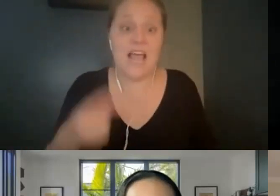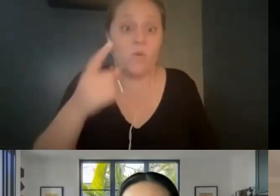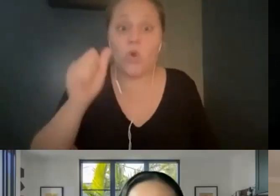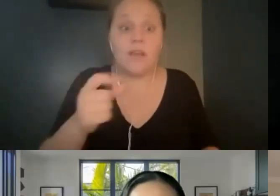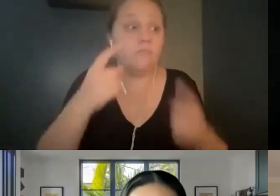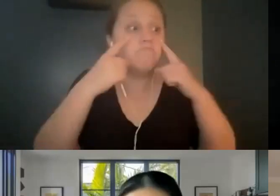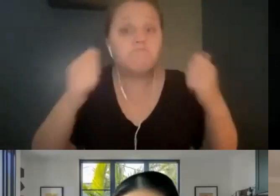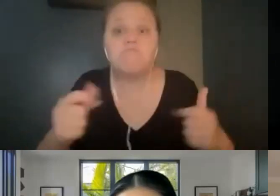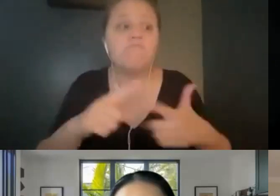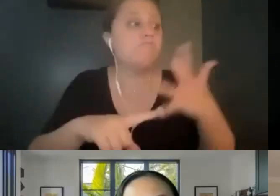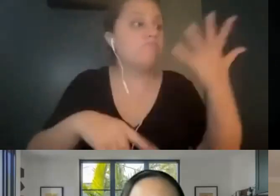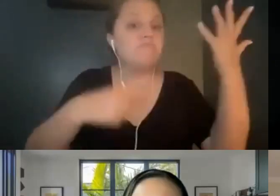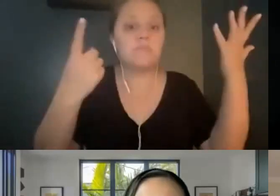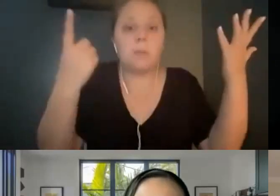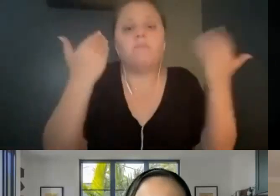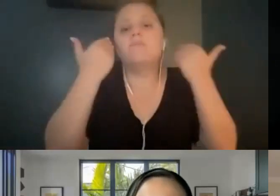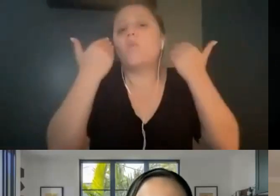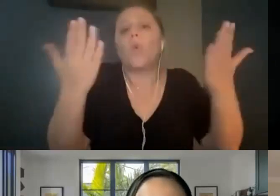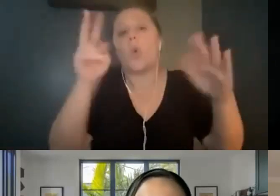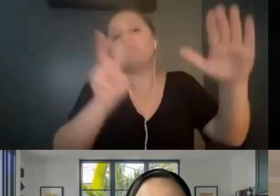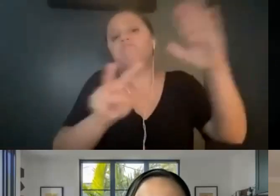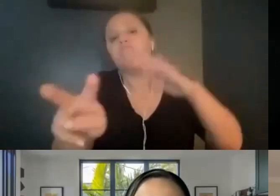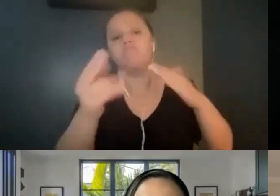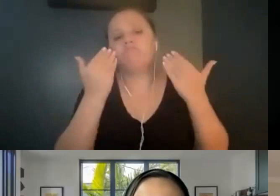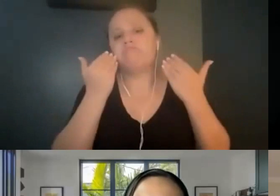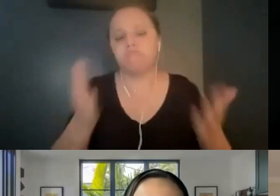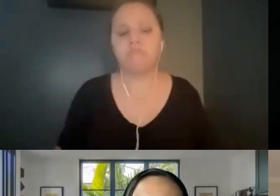know, we don't know the future and it's just, it's just like I think to be